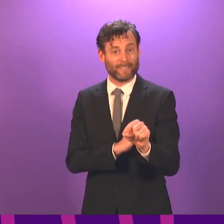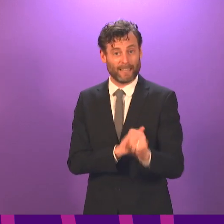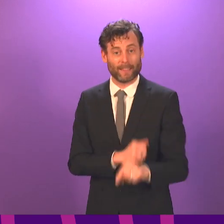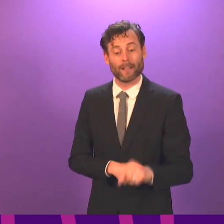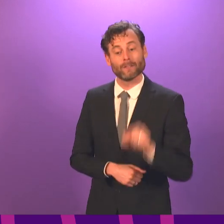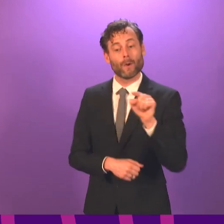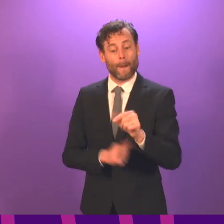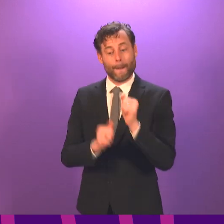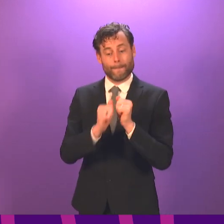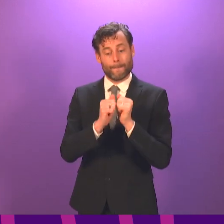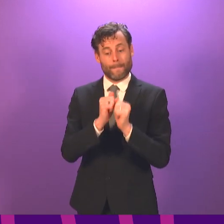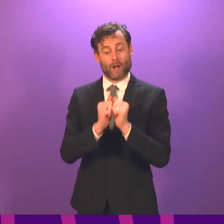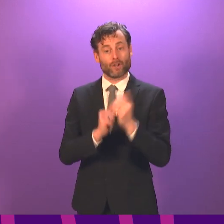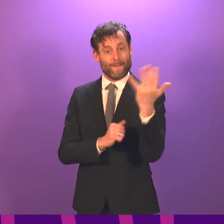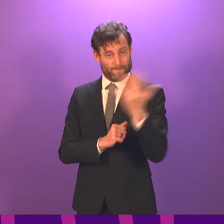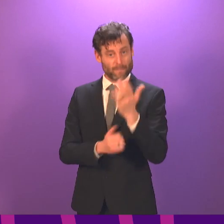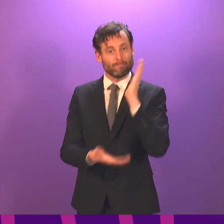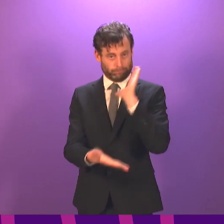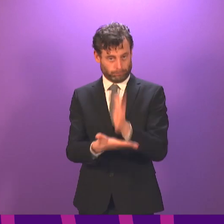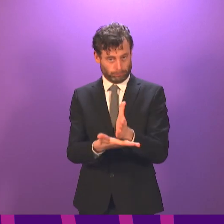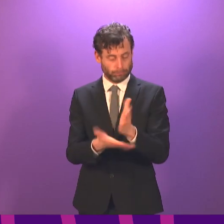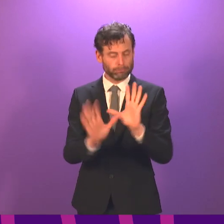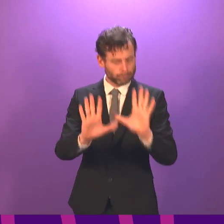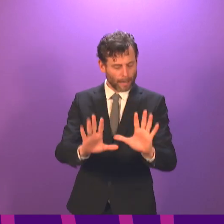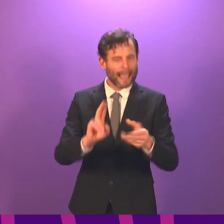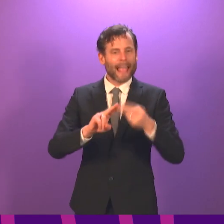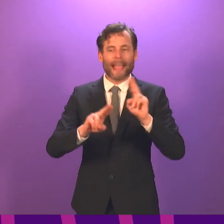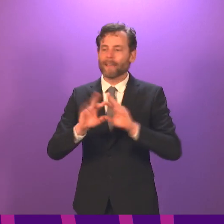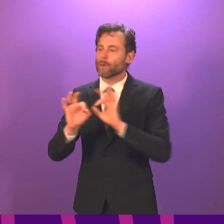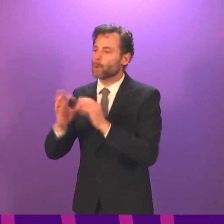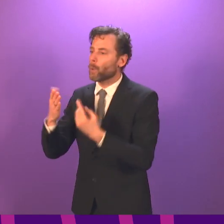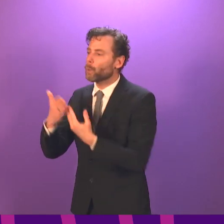that date—15 March—unless new evidence or new circumstances force us to reconsider,